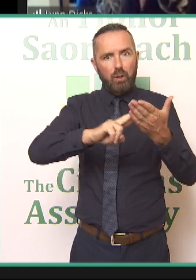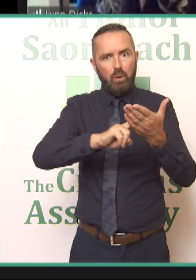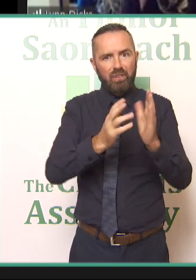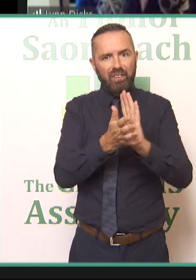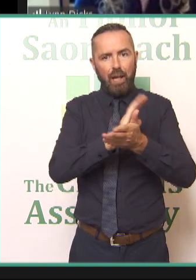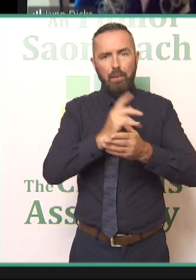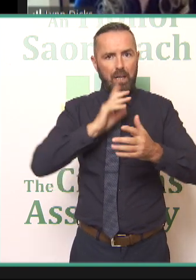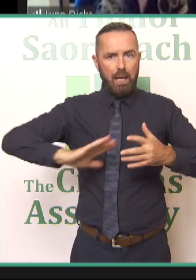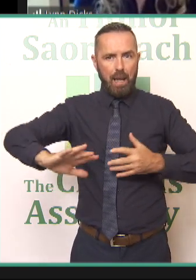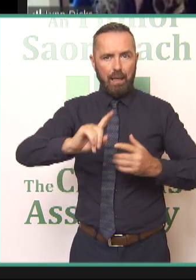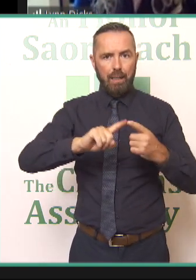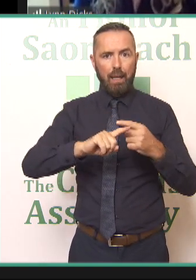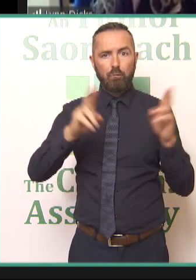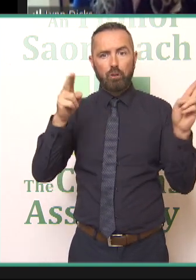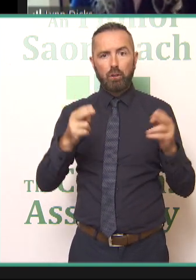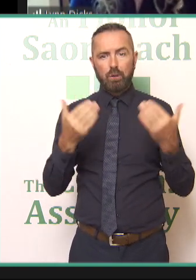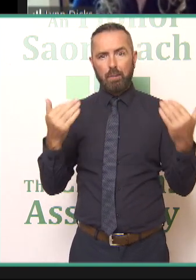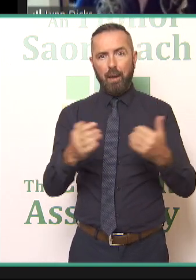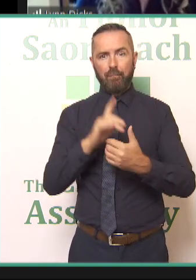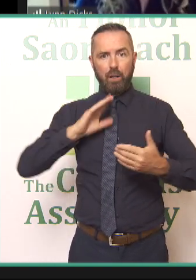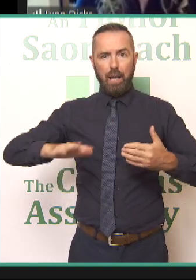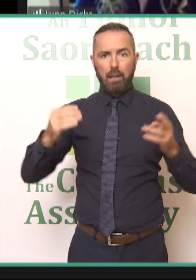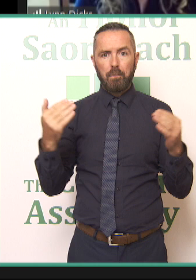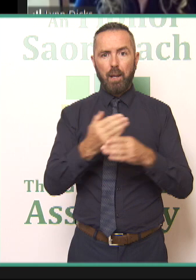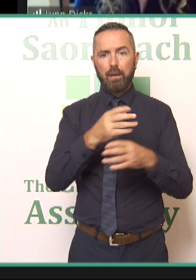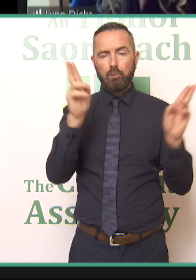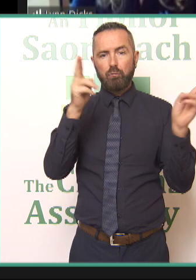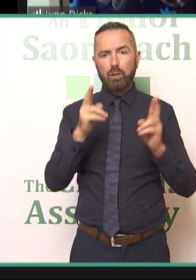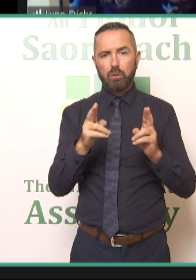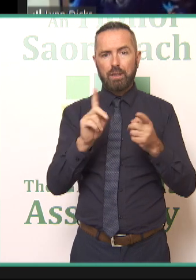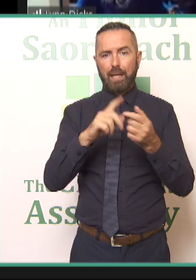reduce land Demand by changing our diets and reducing waste thank you for listening